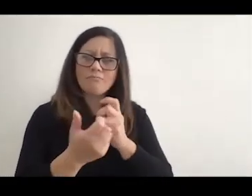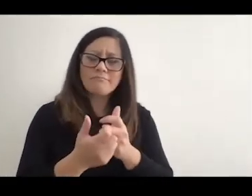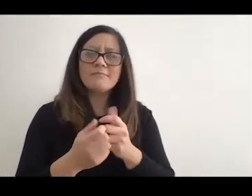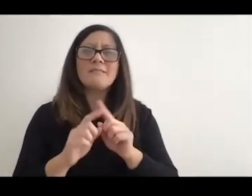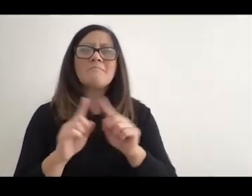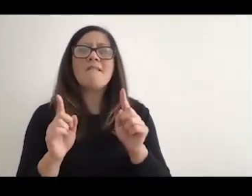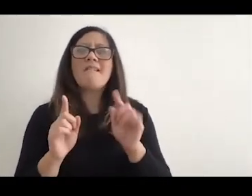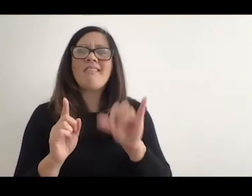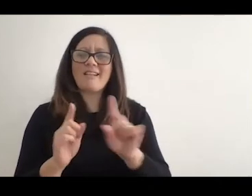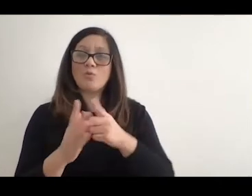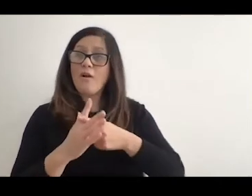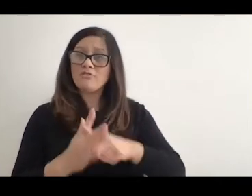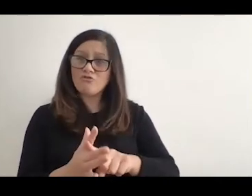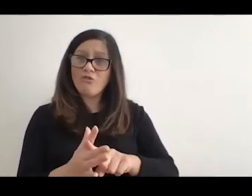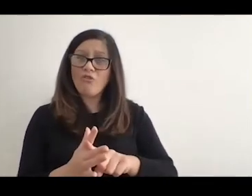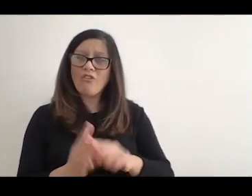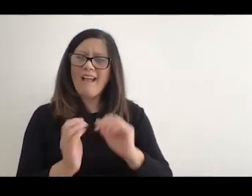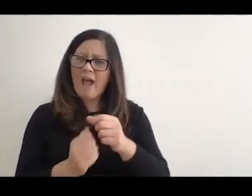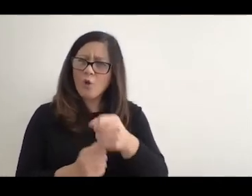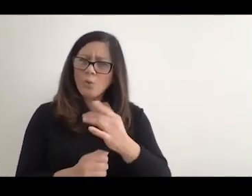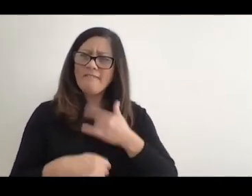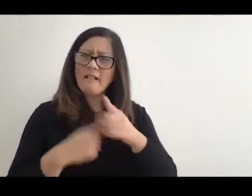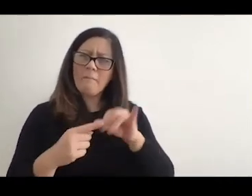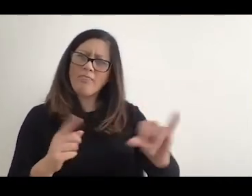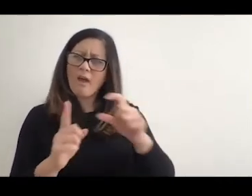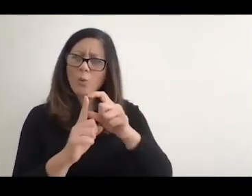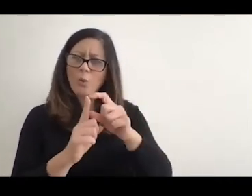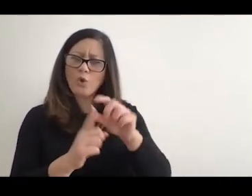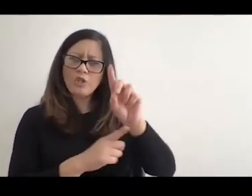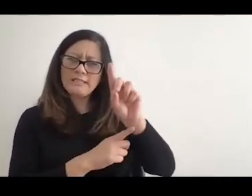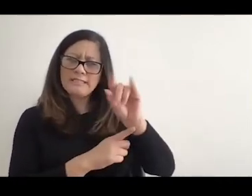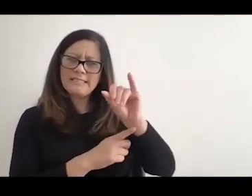you feel about this word however you feel about disability.